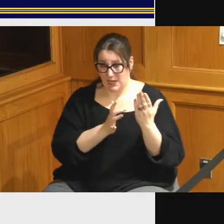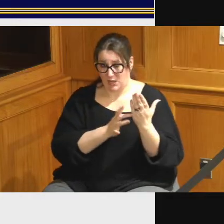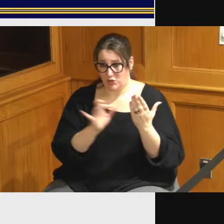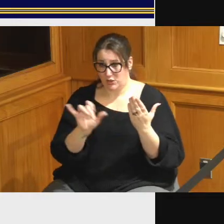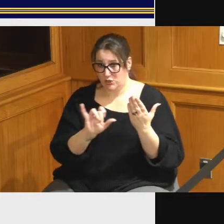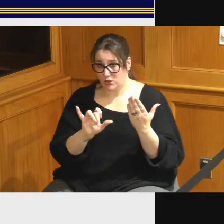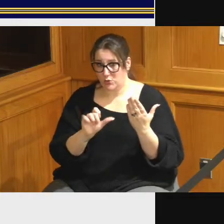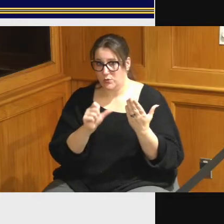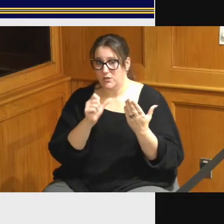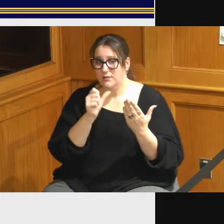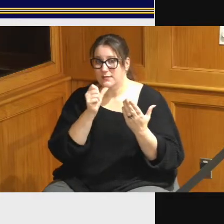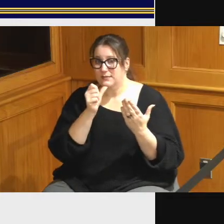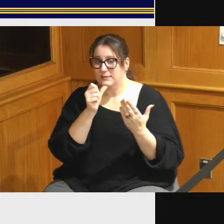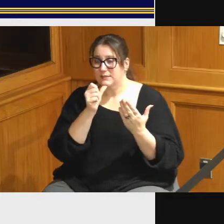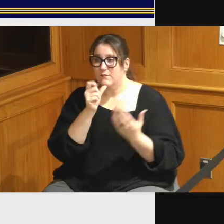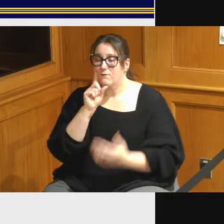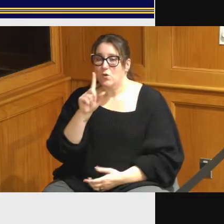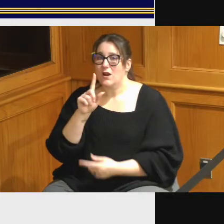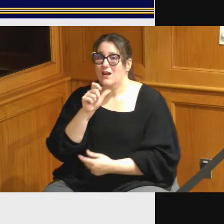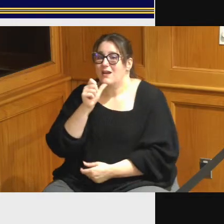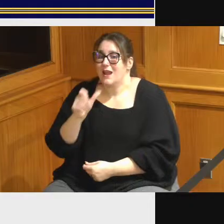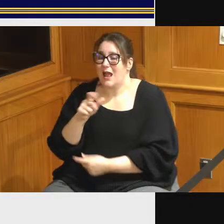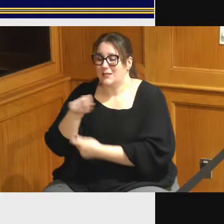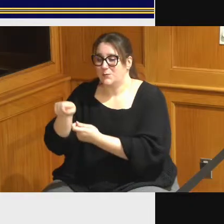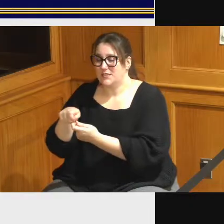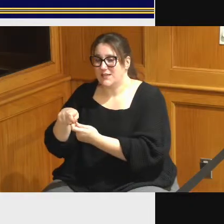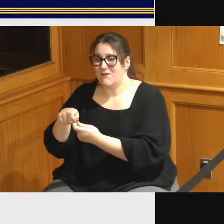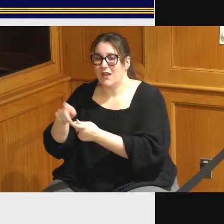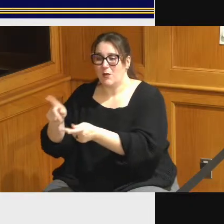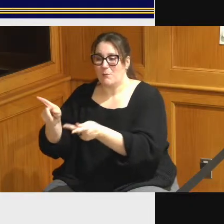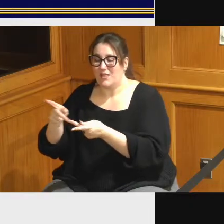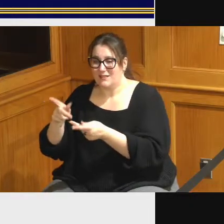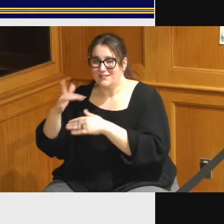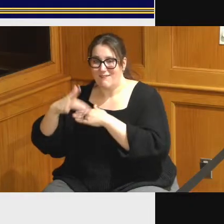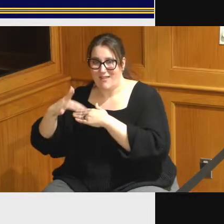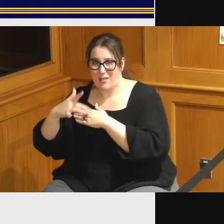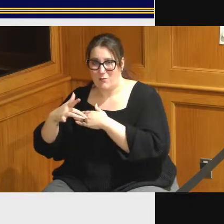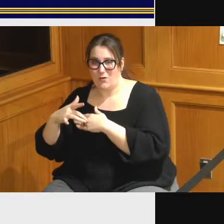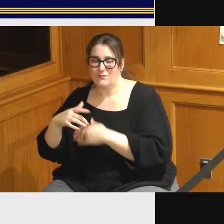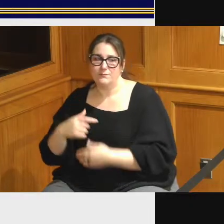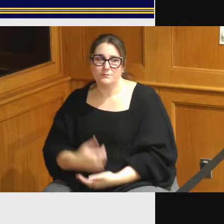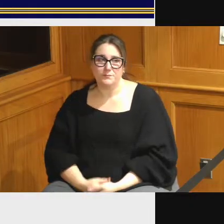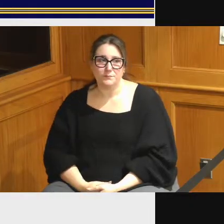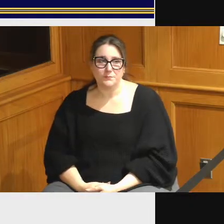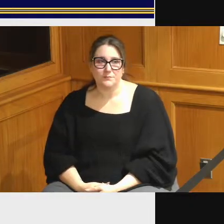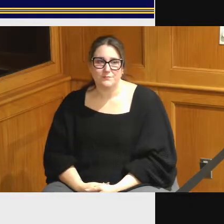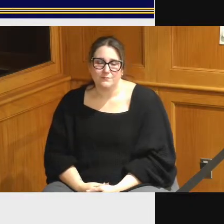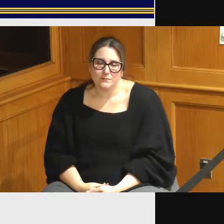not fill particular positions that become vacant. Right? I don't want to I don't want to scare